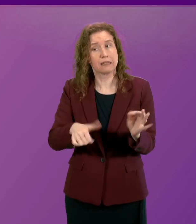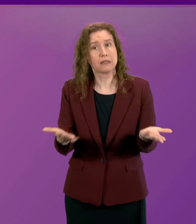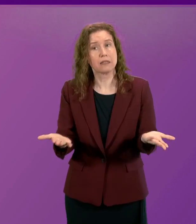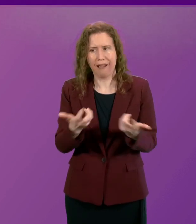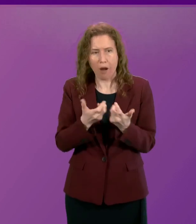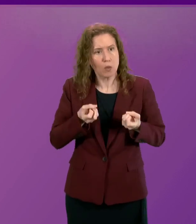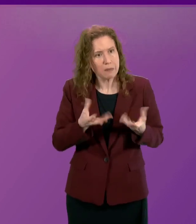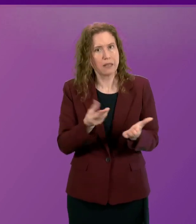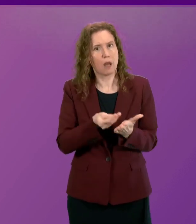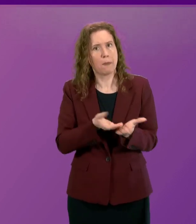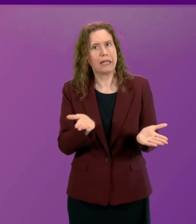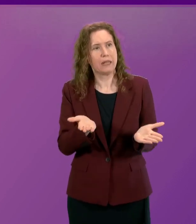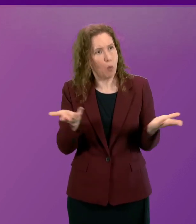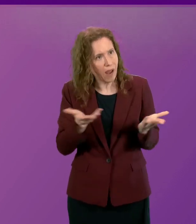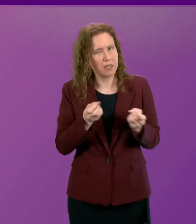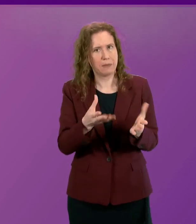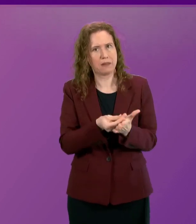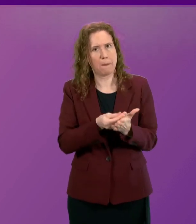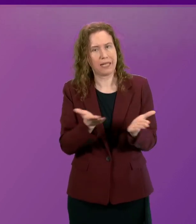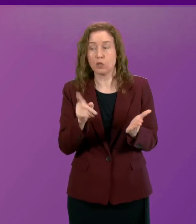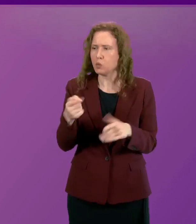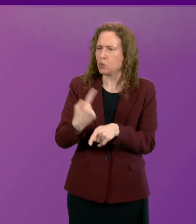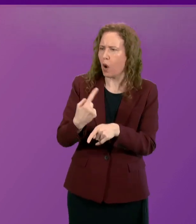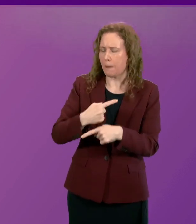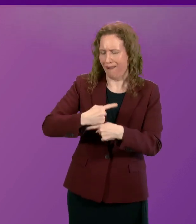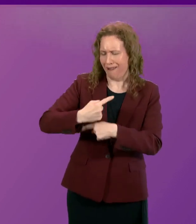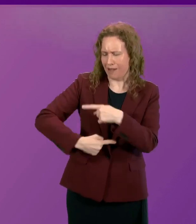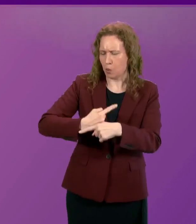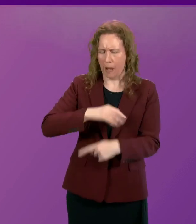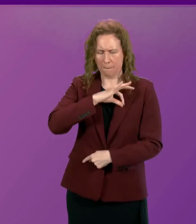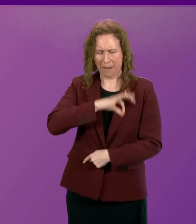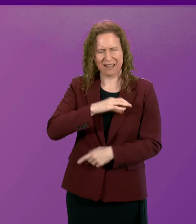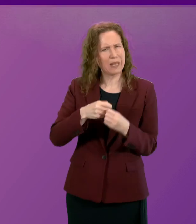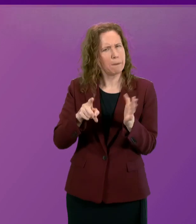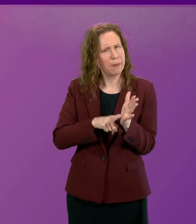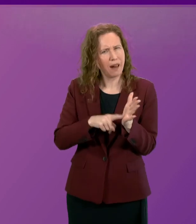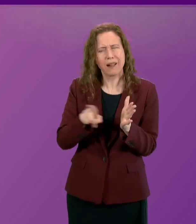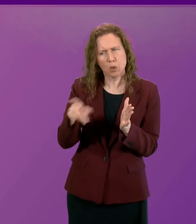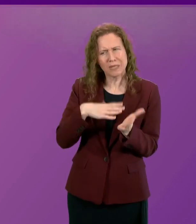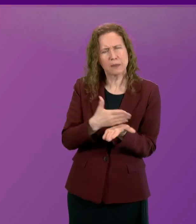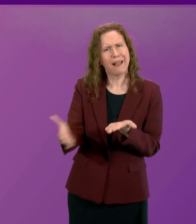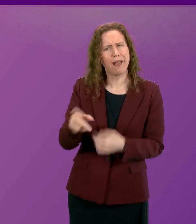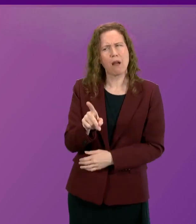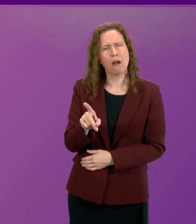expenditure. When he talks about the annual benefits bill, he has to be explicit about